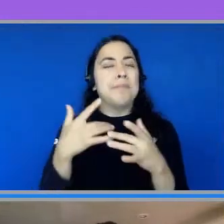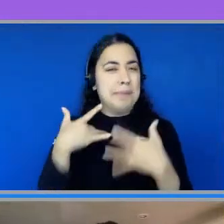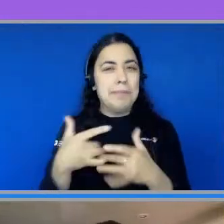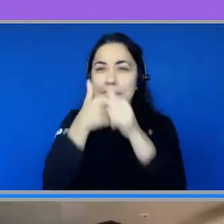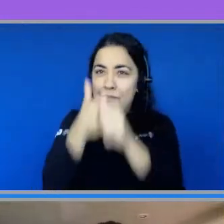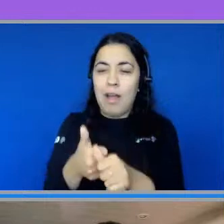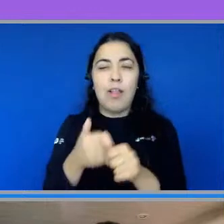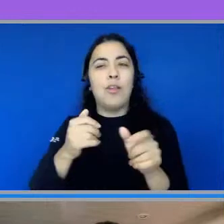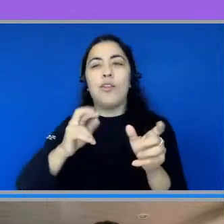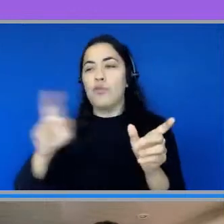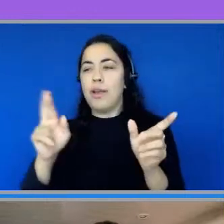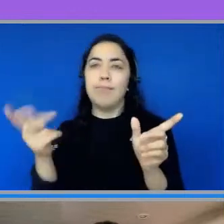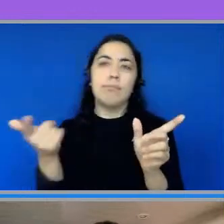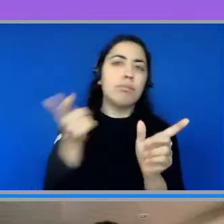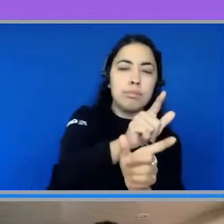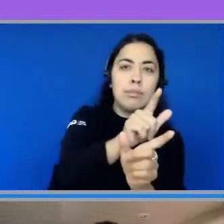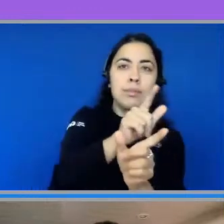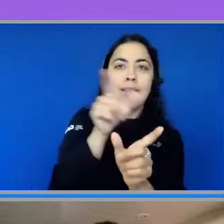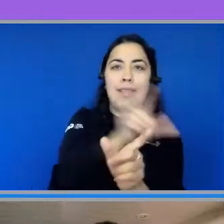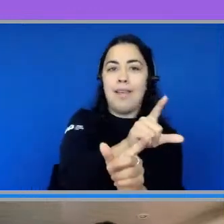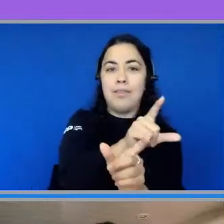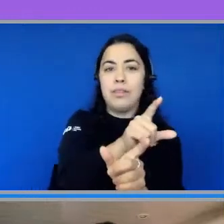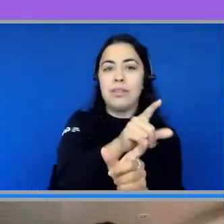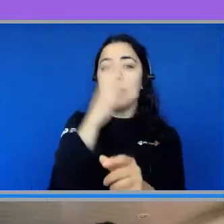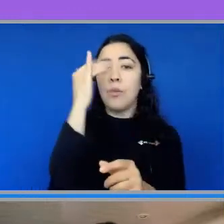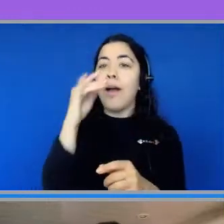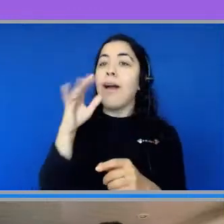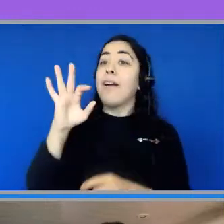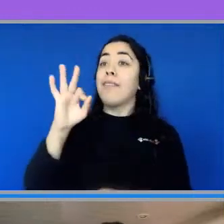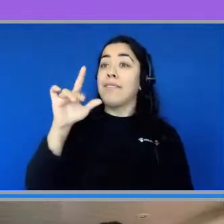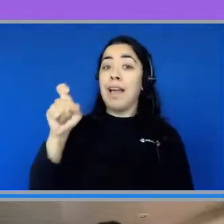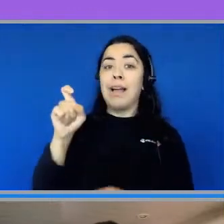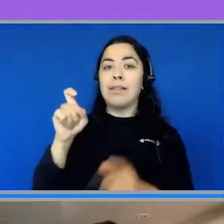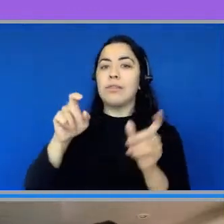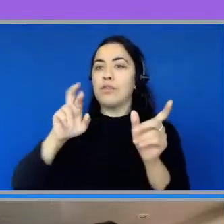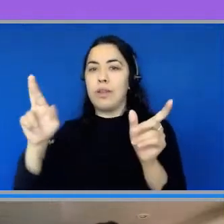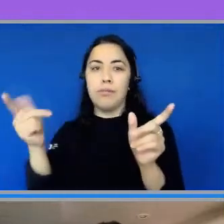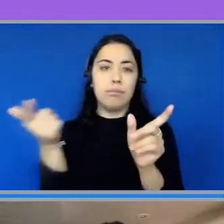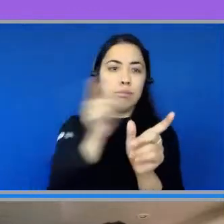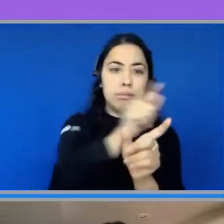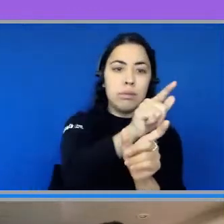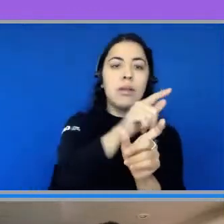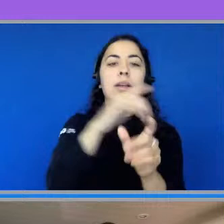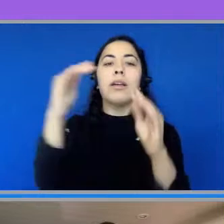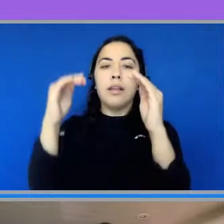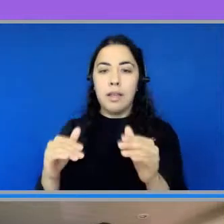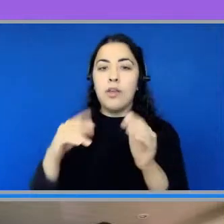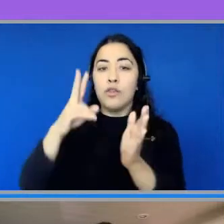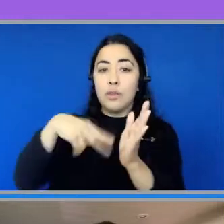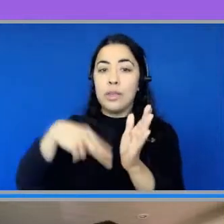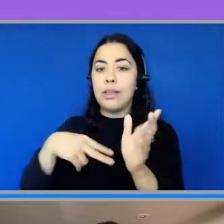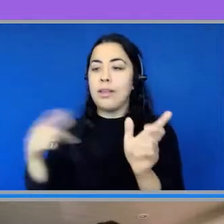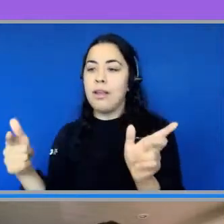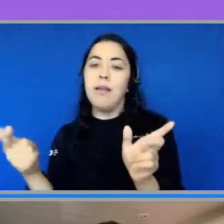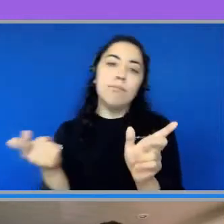left, because that's the flow order in this case. So then